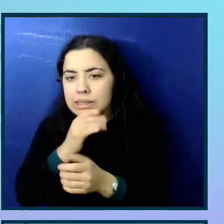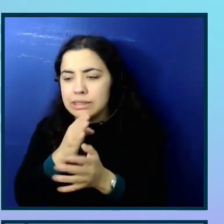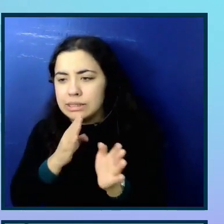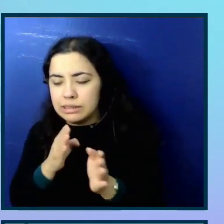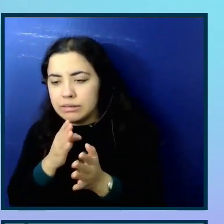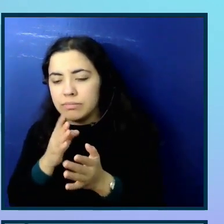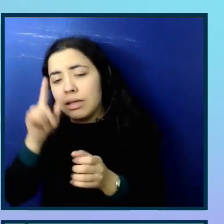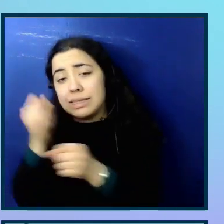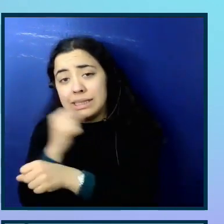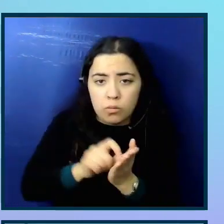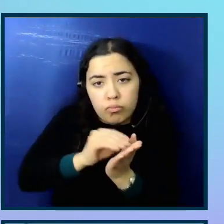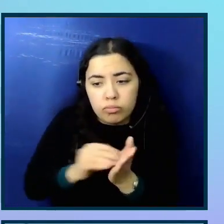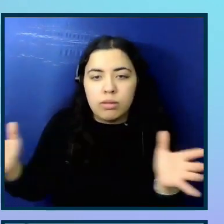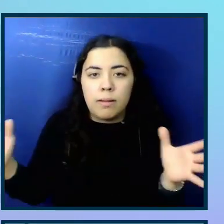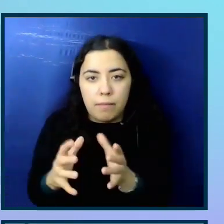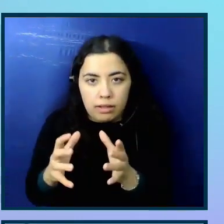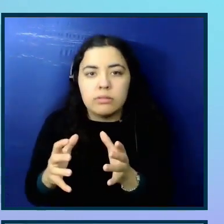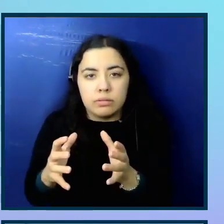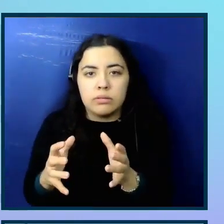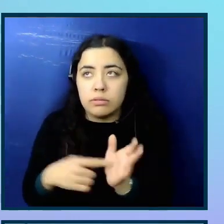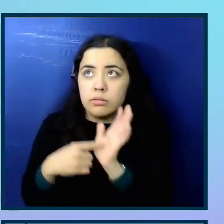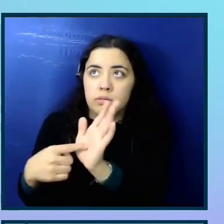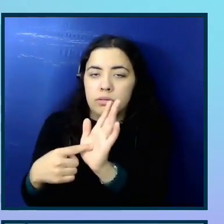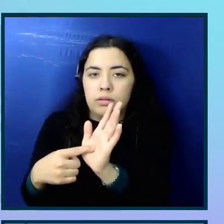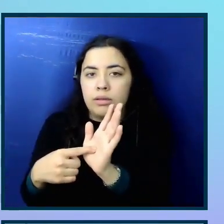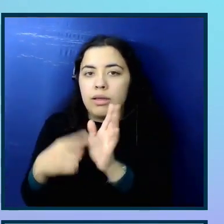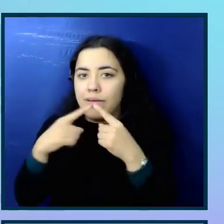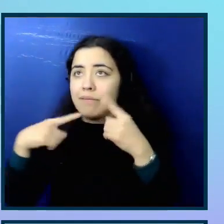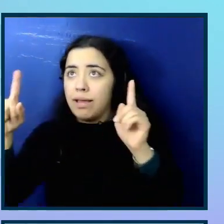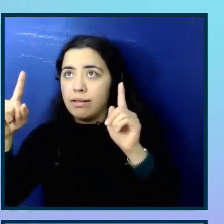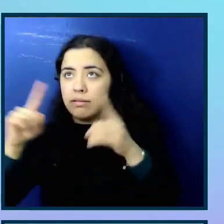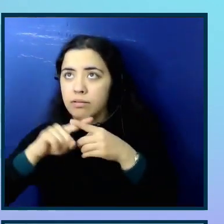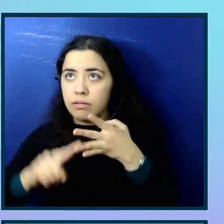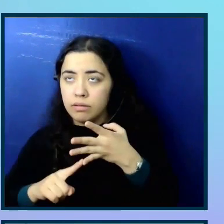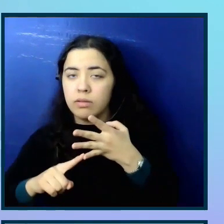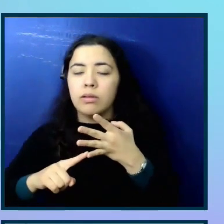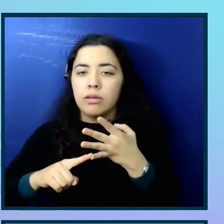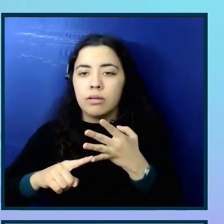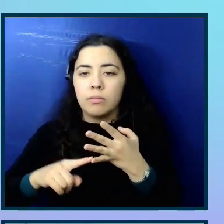in my experience is the best at so the volume of the impact, but also making it on a personal connection.